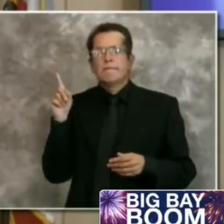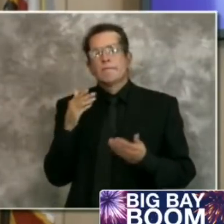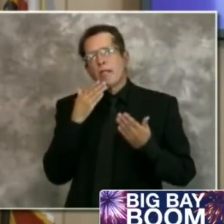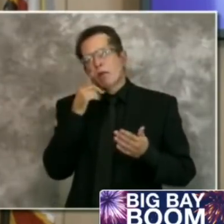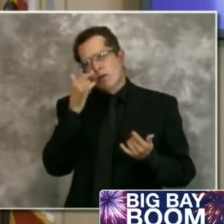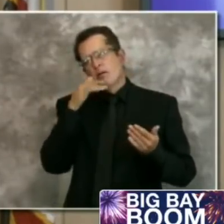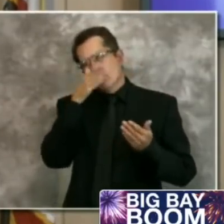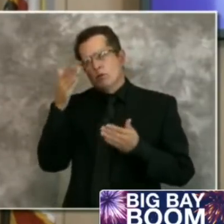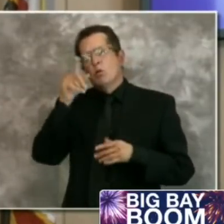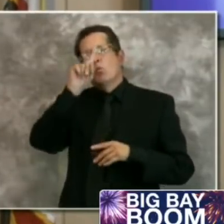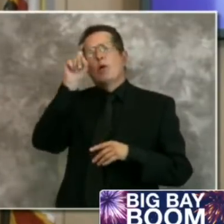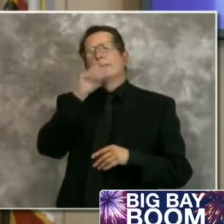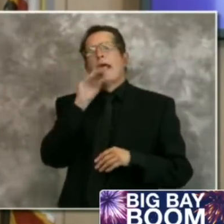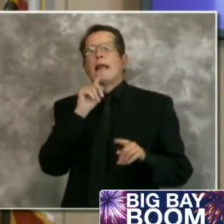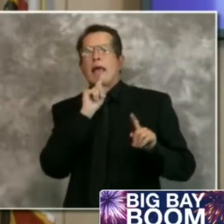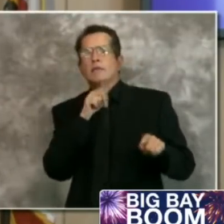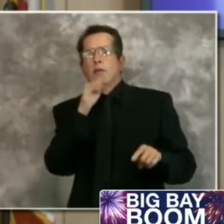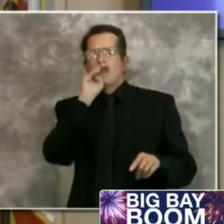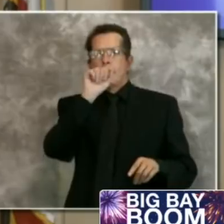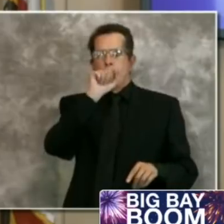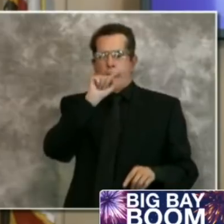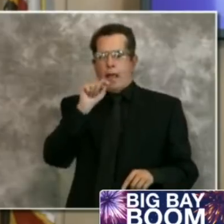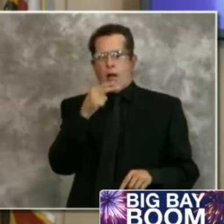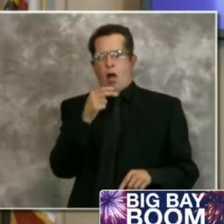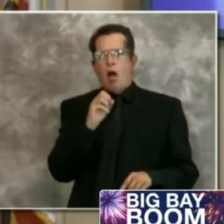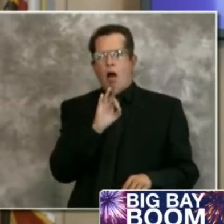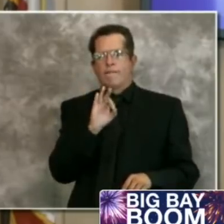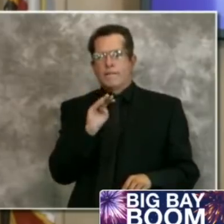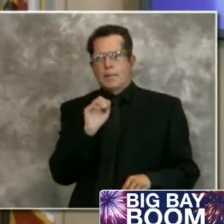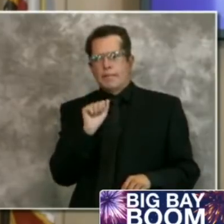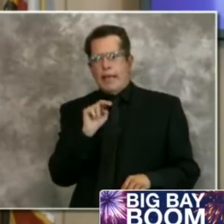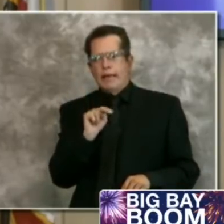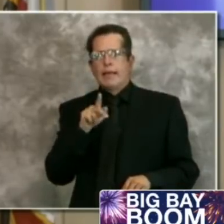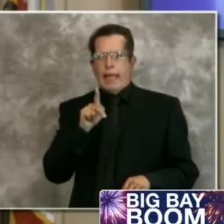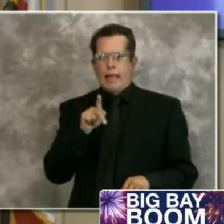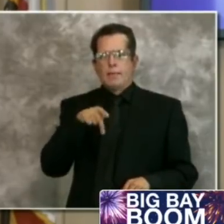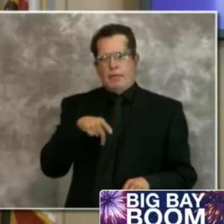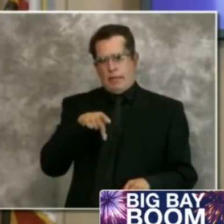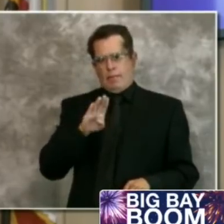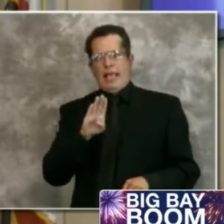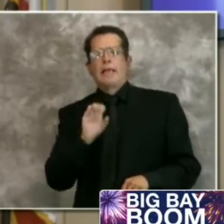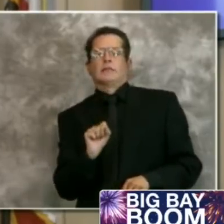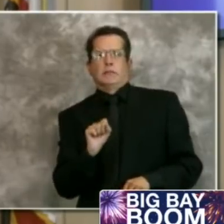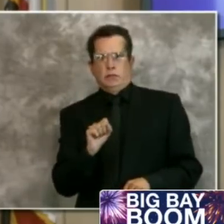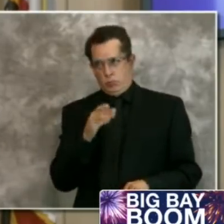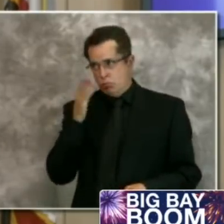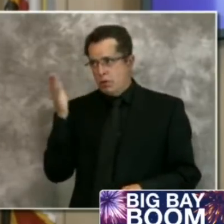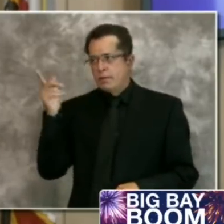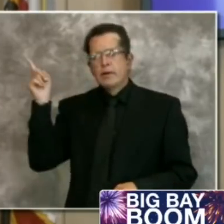THANK YOU. THANK YOU DOCTOR WOULD LET'S GO DIRECTLY TO THE QUESTIONS.